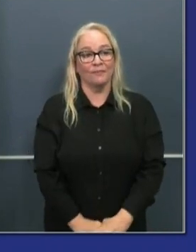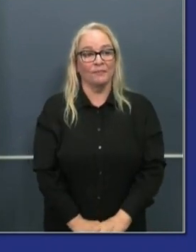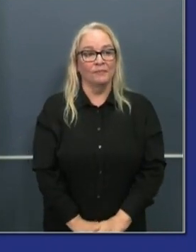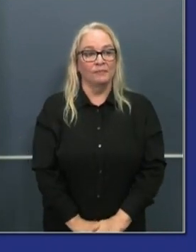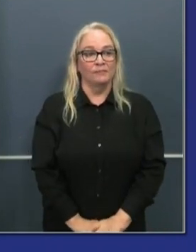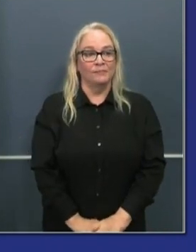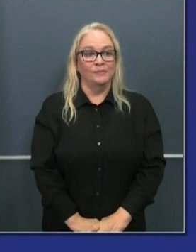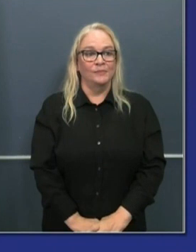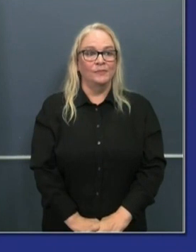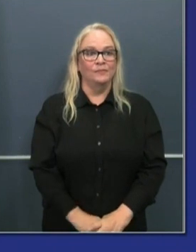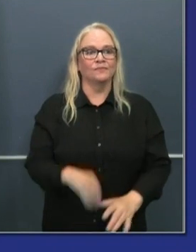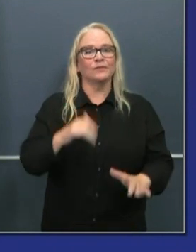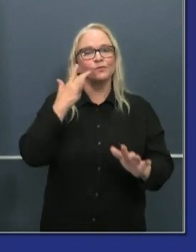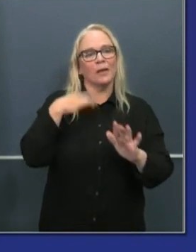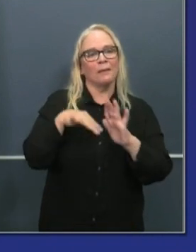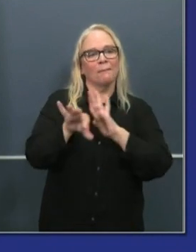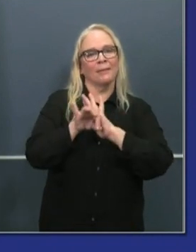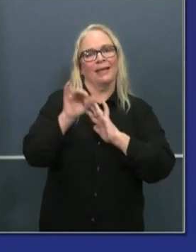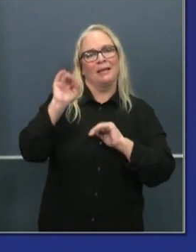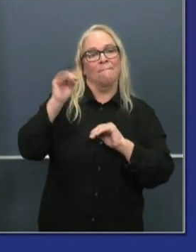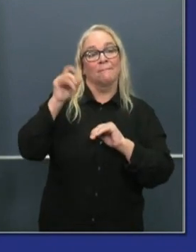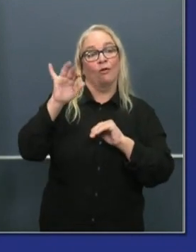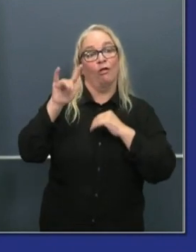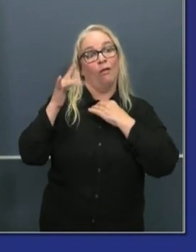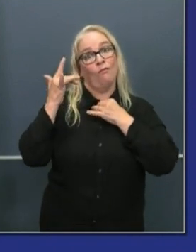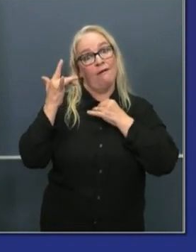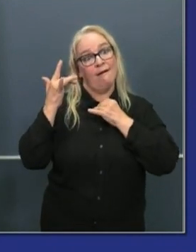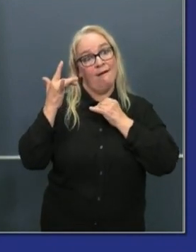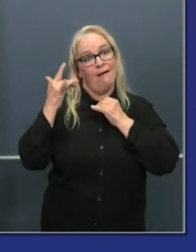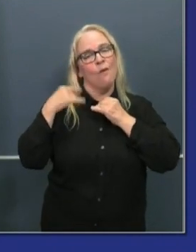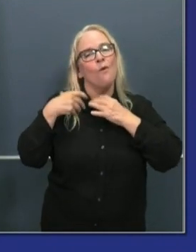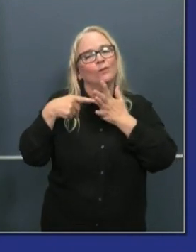. KNOW THAT THAT COMES WITH SUPPORT ALWAYS FROM THE STATE OF CALIFORNIA AND COMPLEMENTS